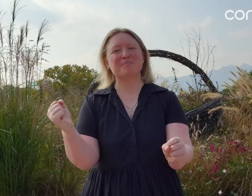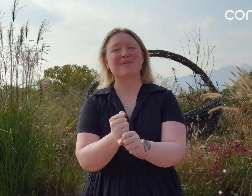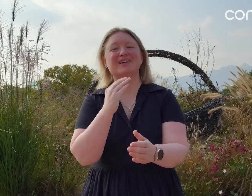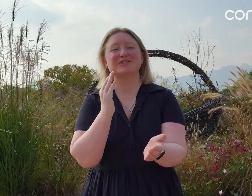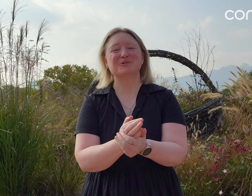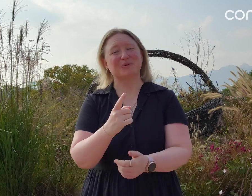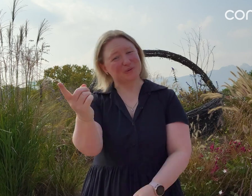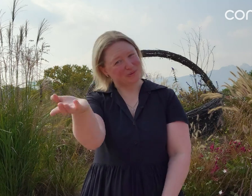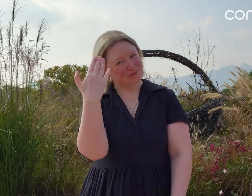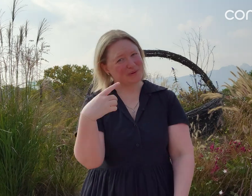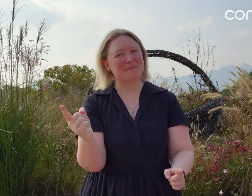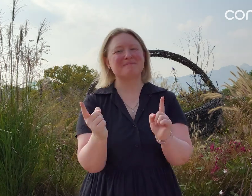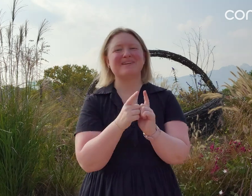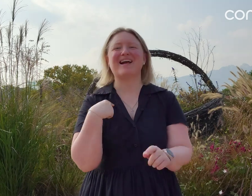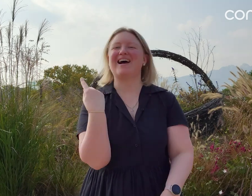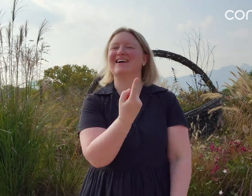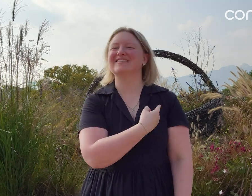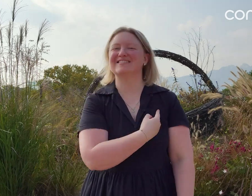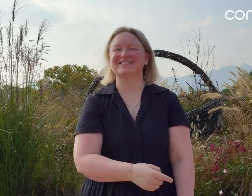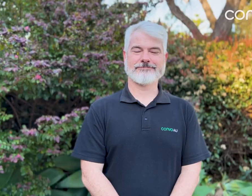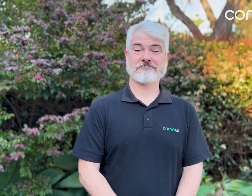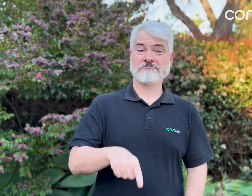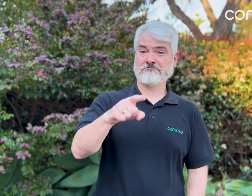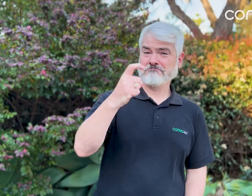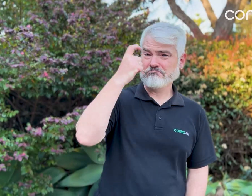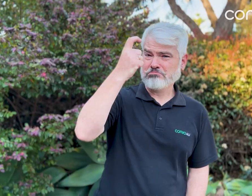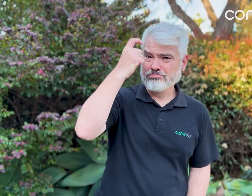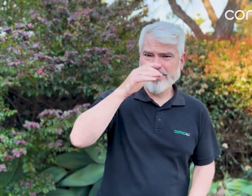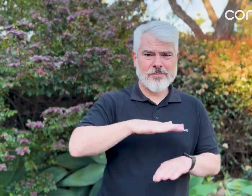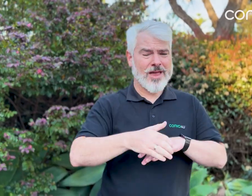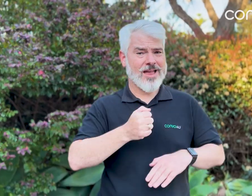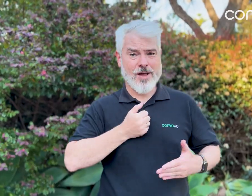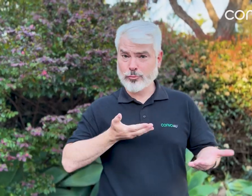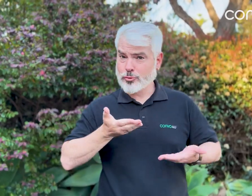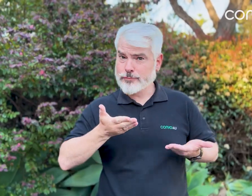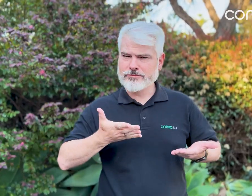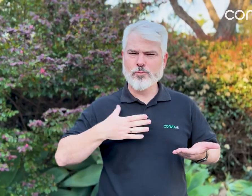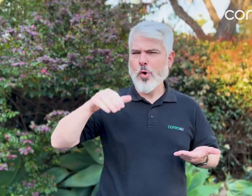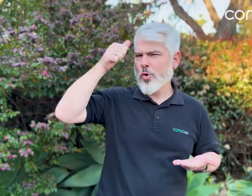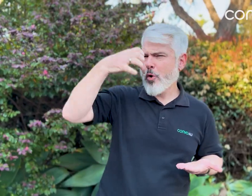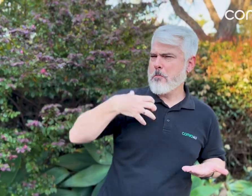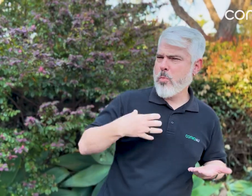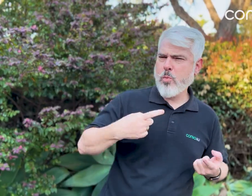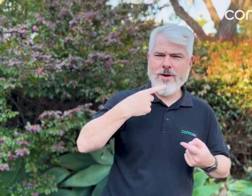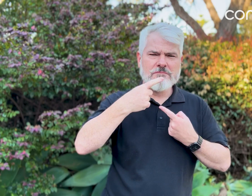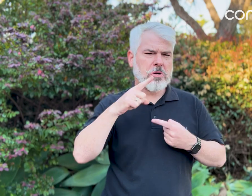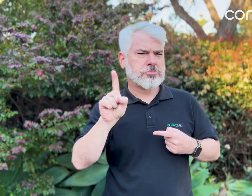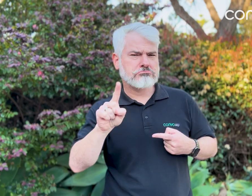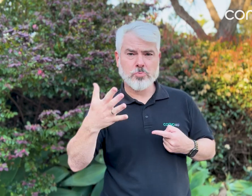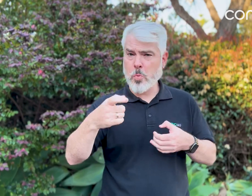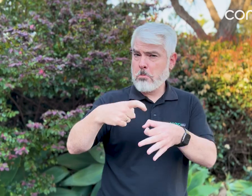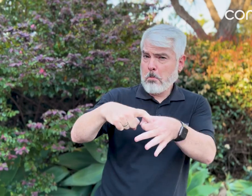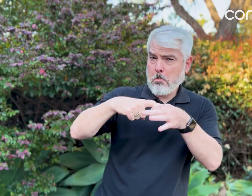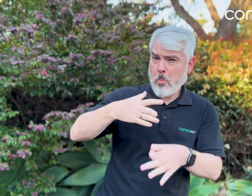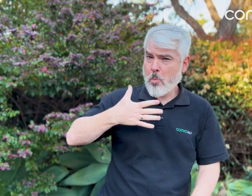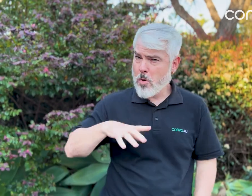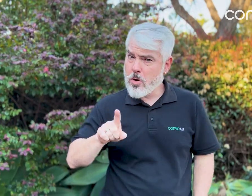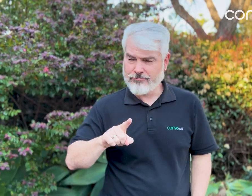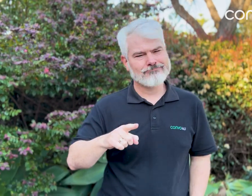Make sure to meet the Convo Australia team! If you're curious about our services or have any questions,